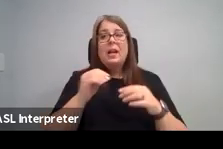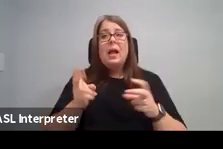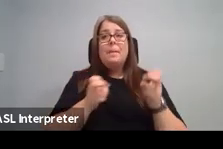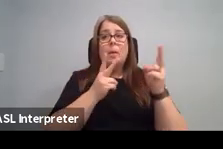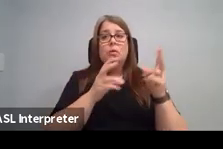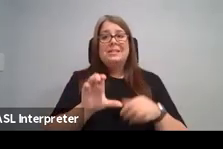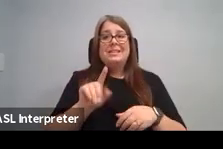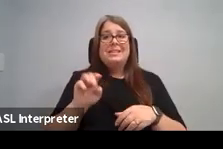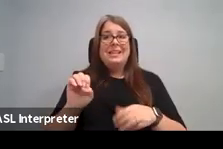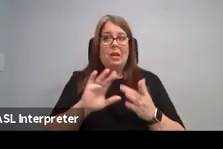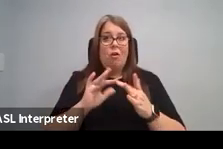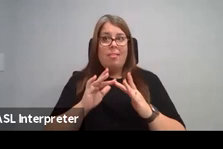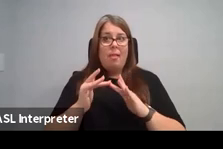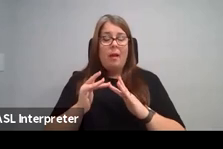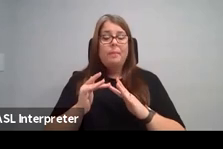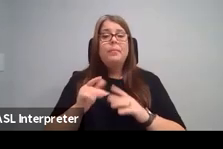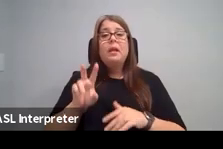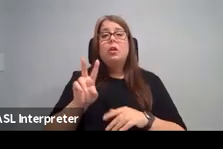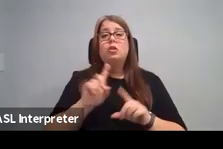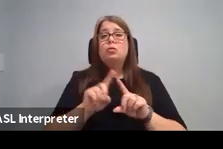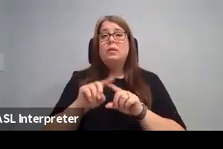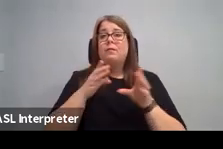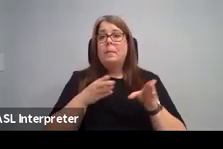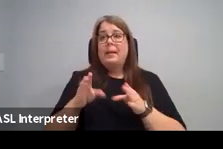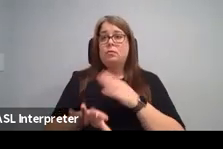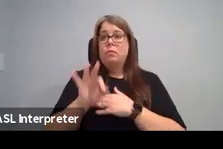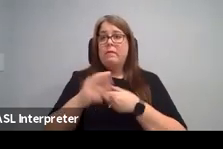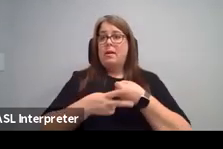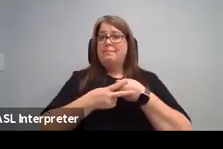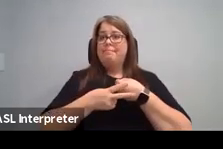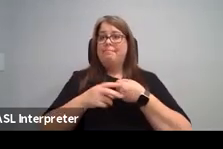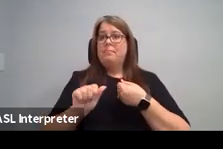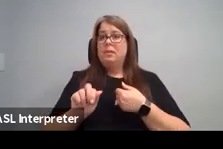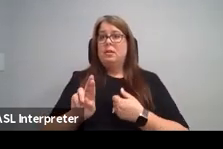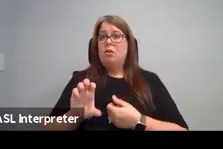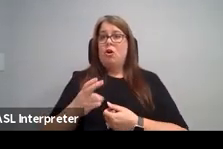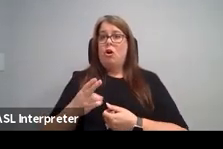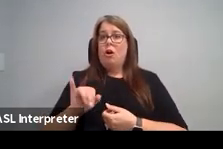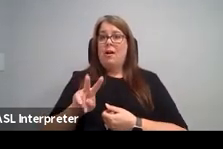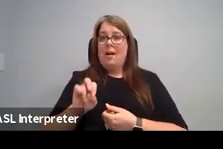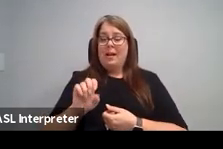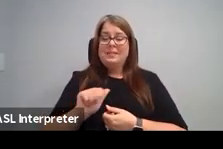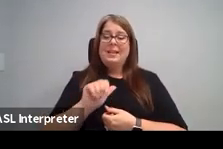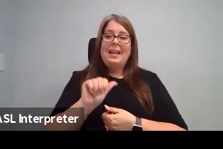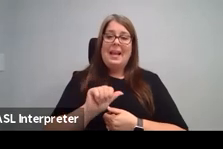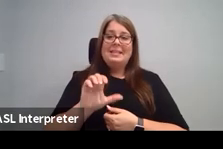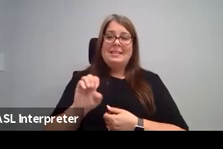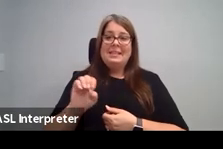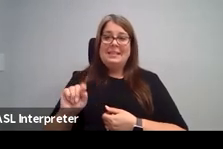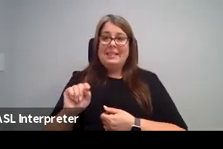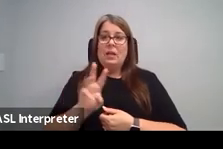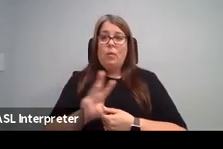Allison Frenzel : There are two places to locate archives. One is at the AC T website and one is on CT online.